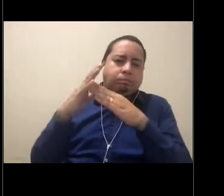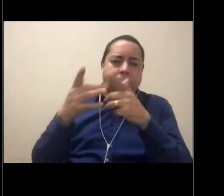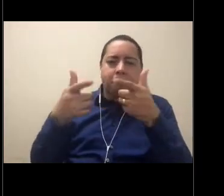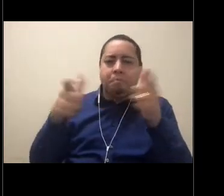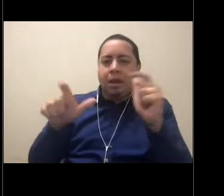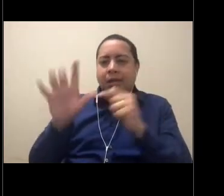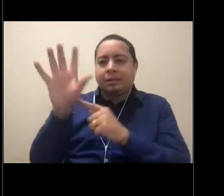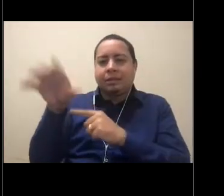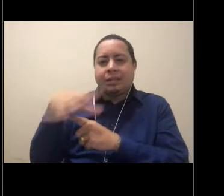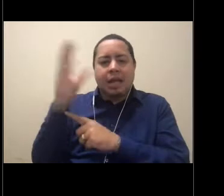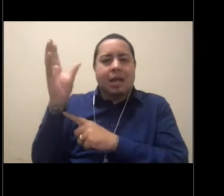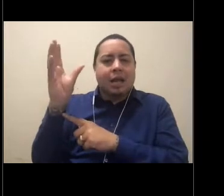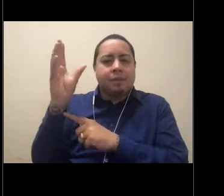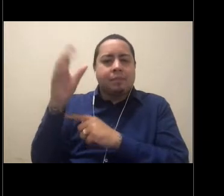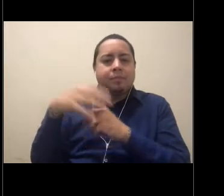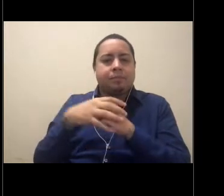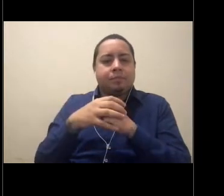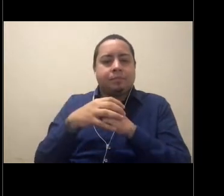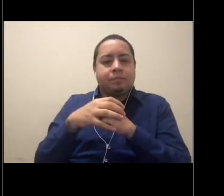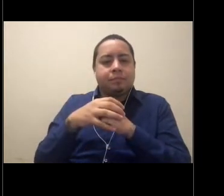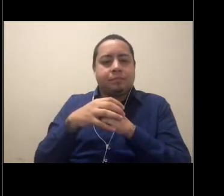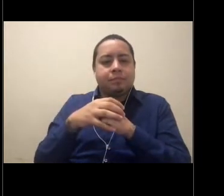How many yellow school buses do you think